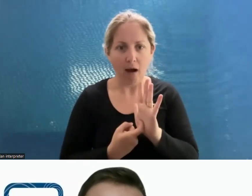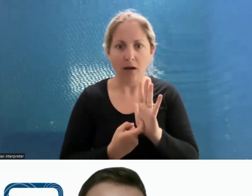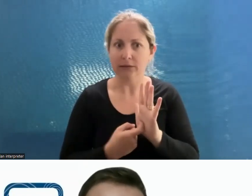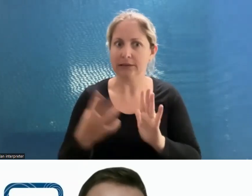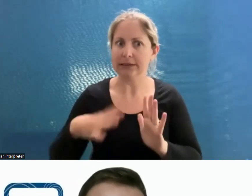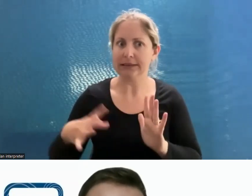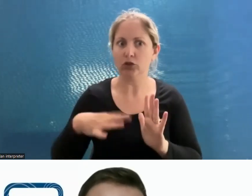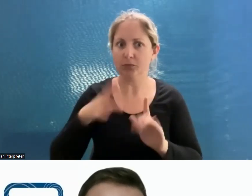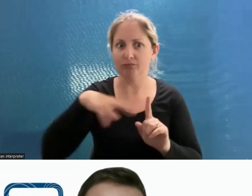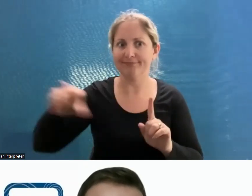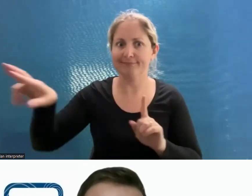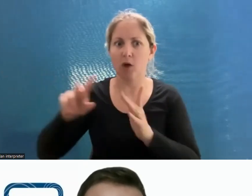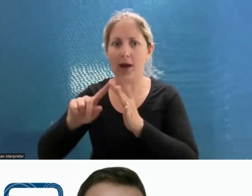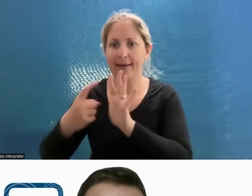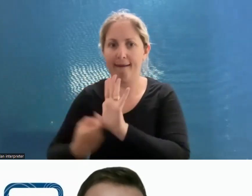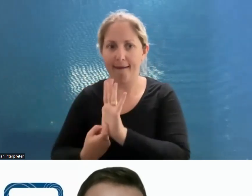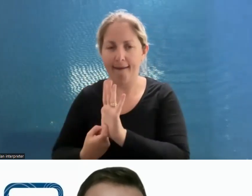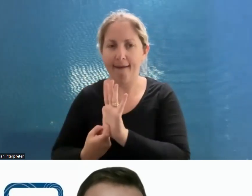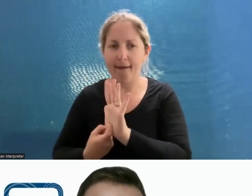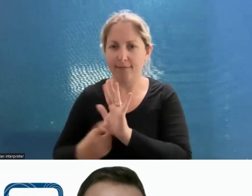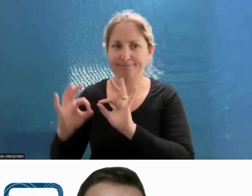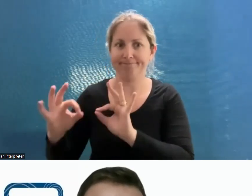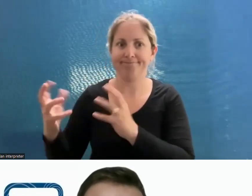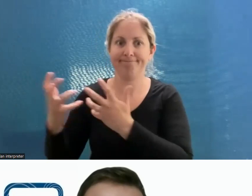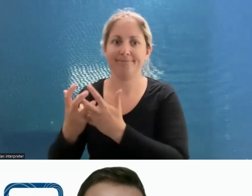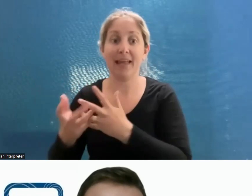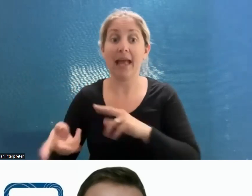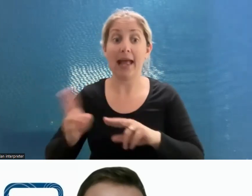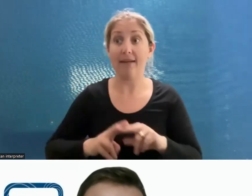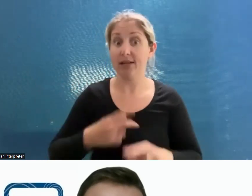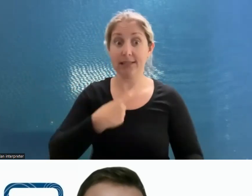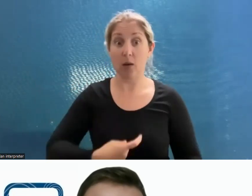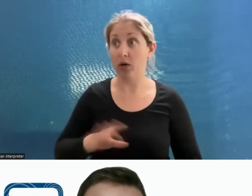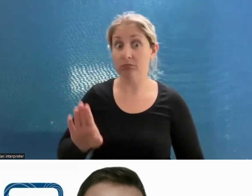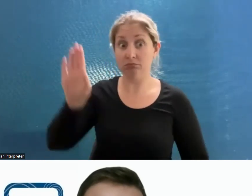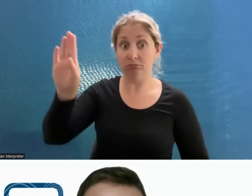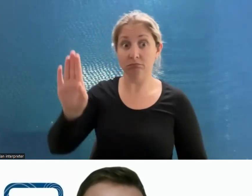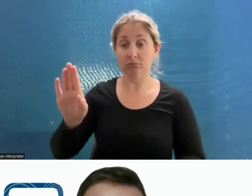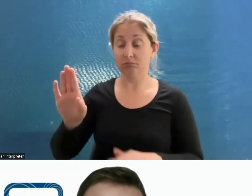IER process if someone were to put in their expression of interest.